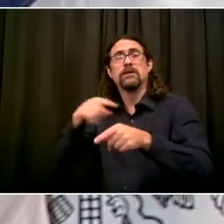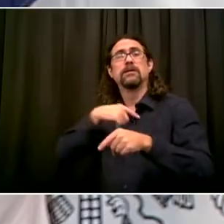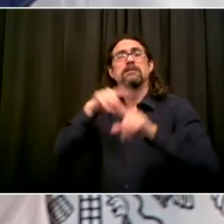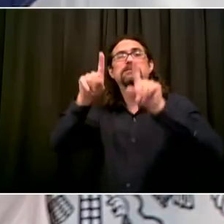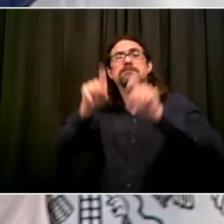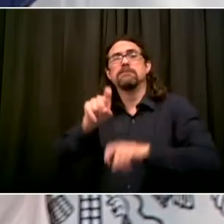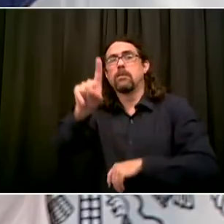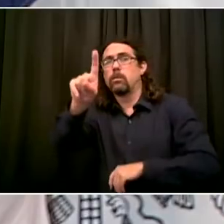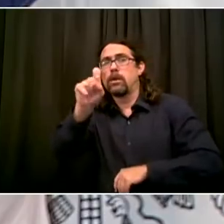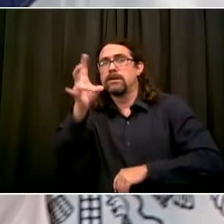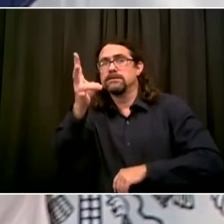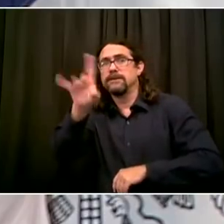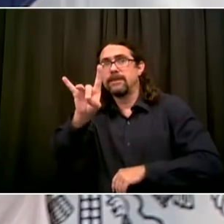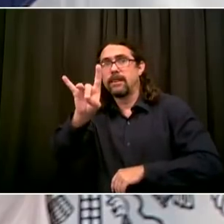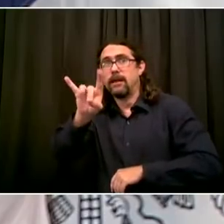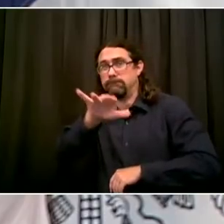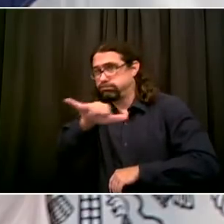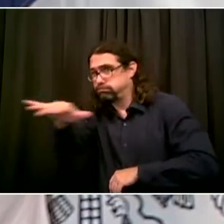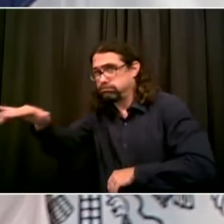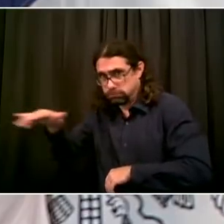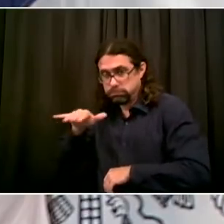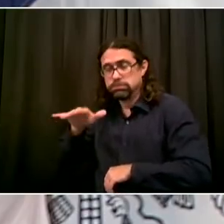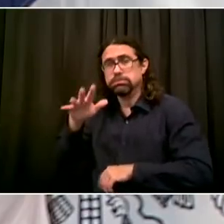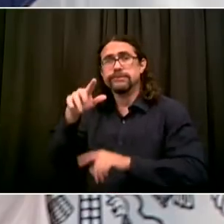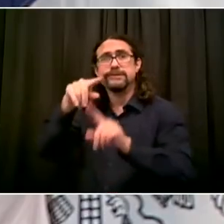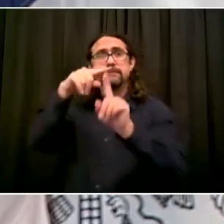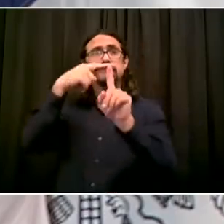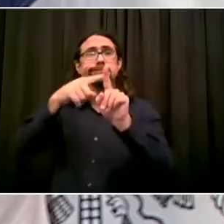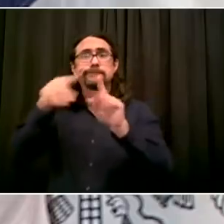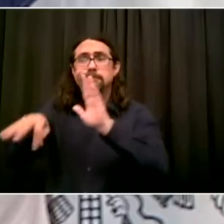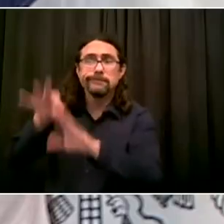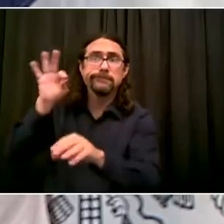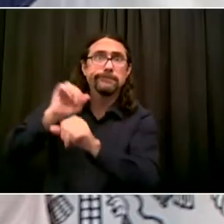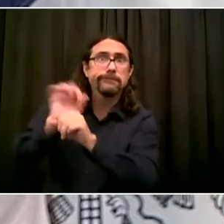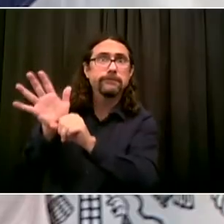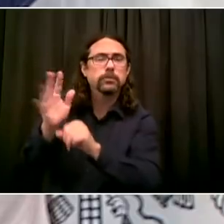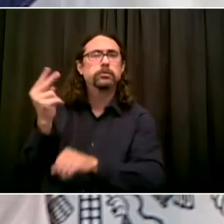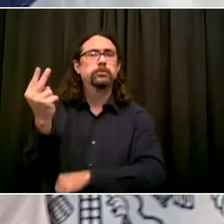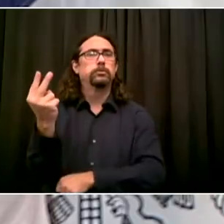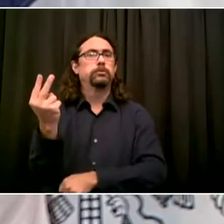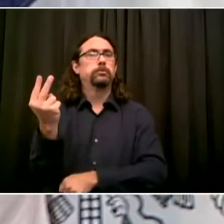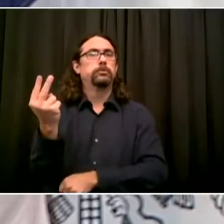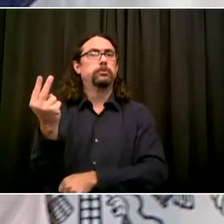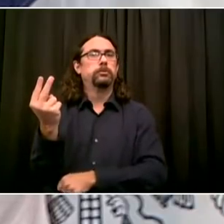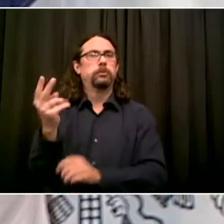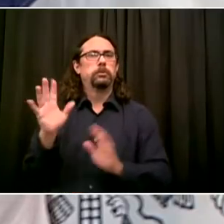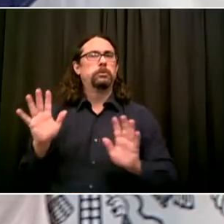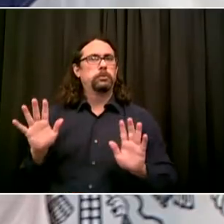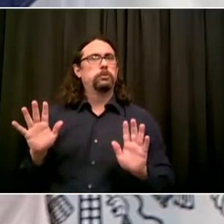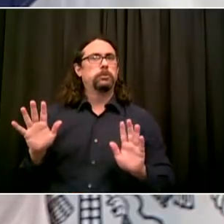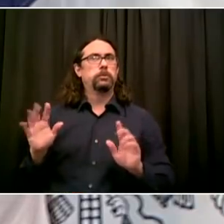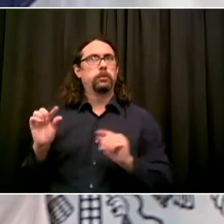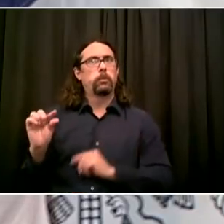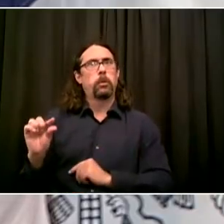VERY LOW LEVEL S. IN THE NONPUBLIC CHSOLSO. I THINK WE HAVE